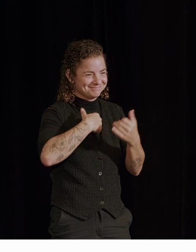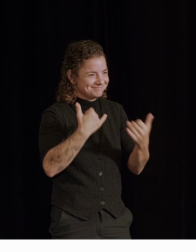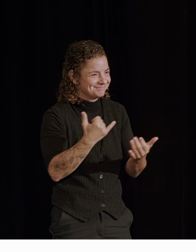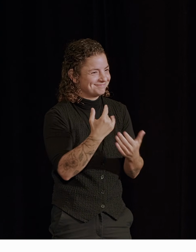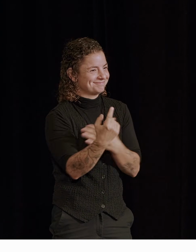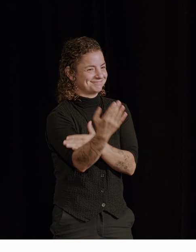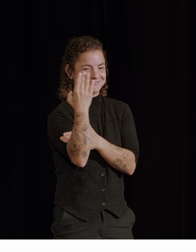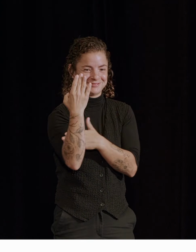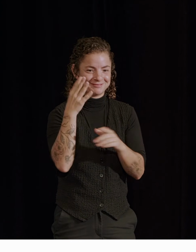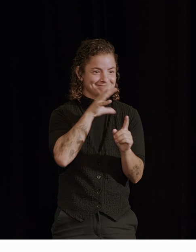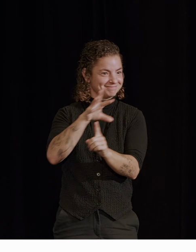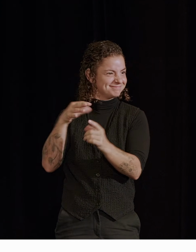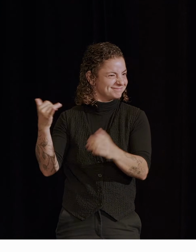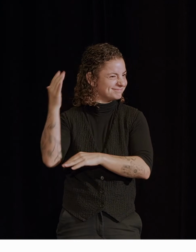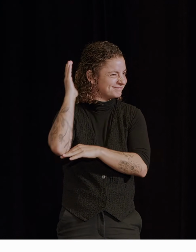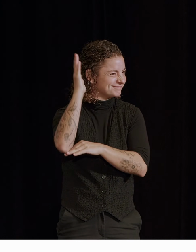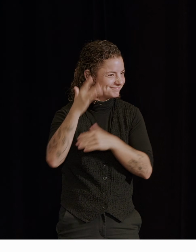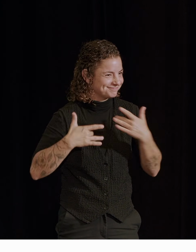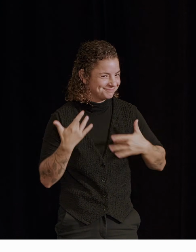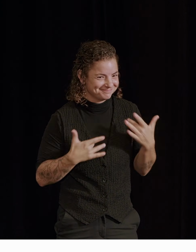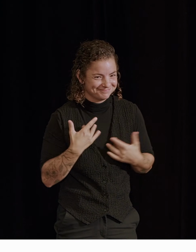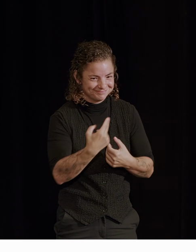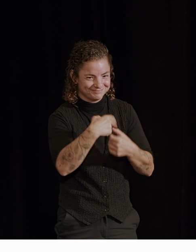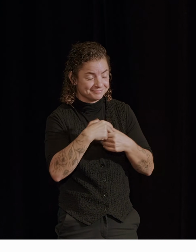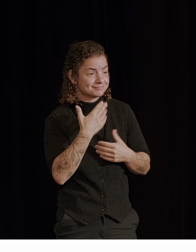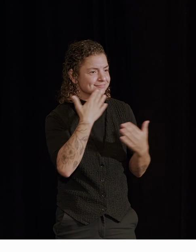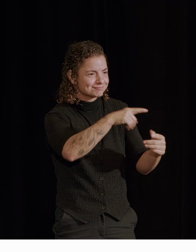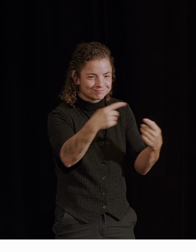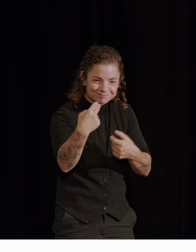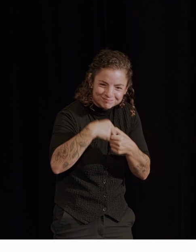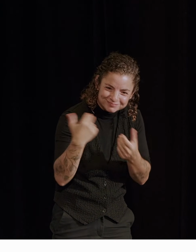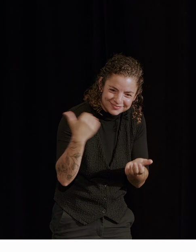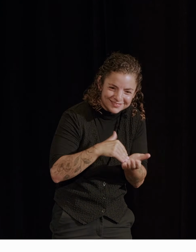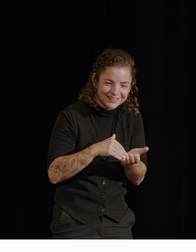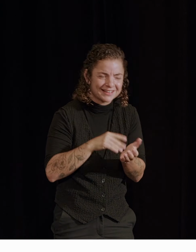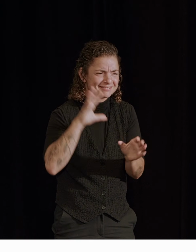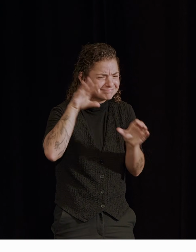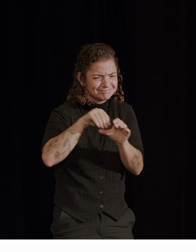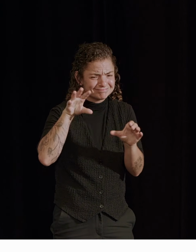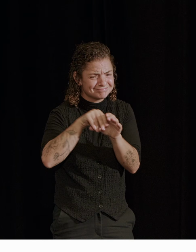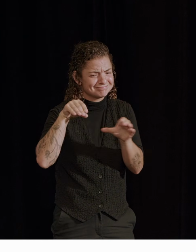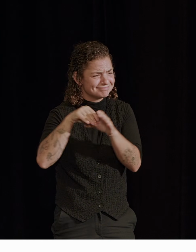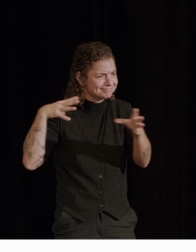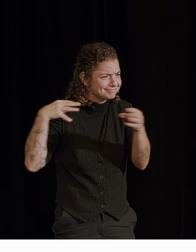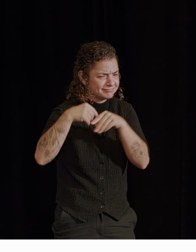Thank you for joining us and for being a part of such an innovative and impactful community. Just